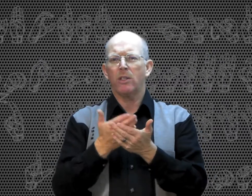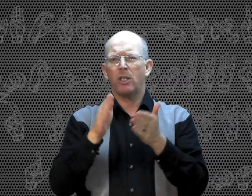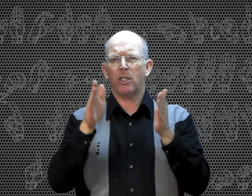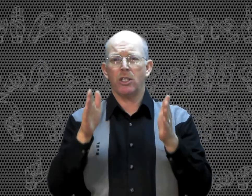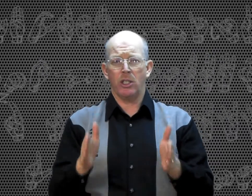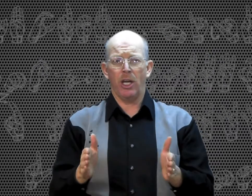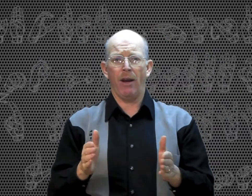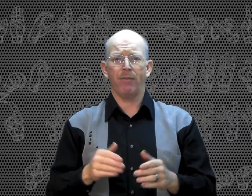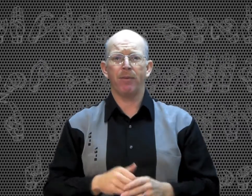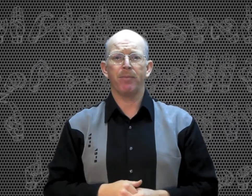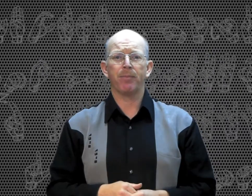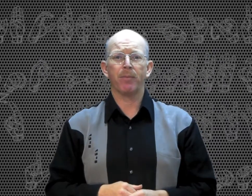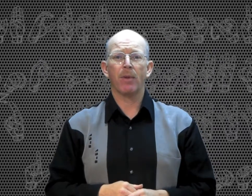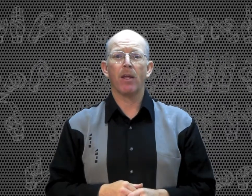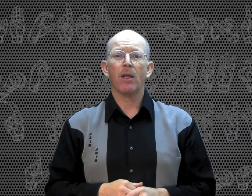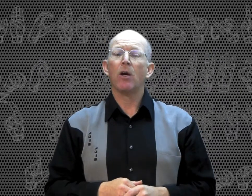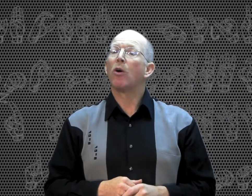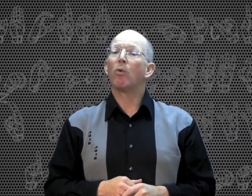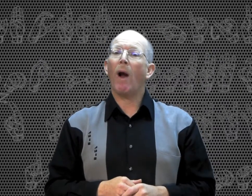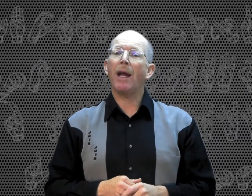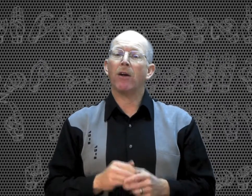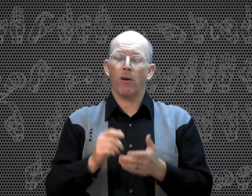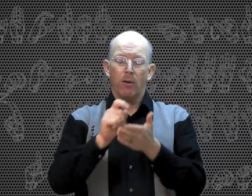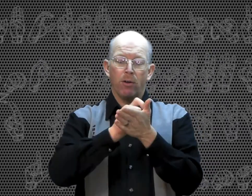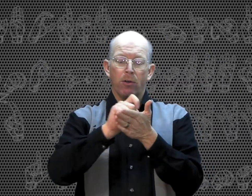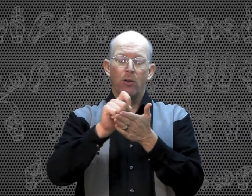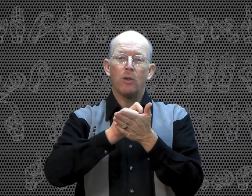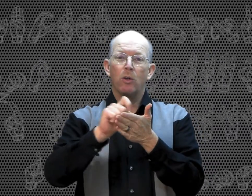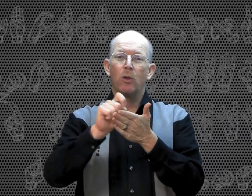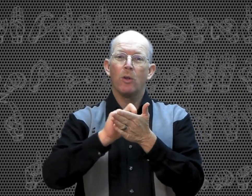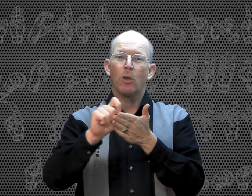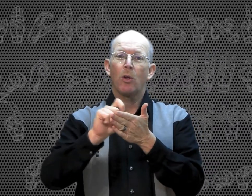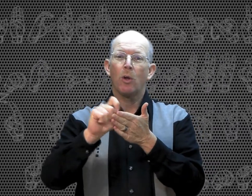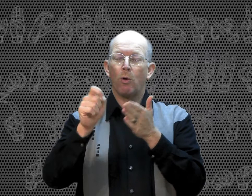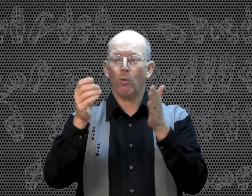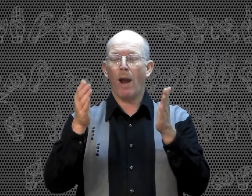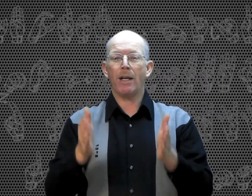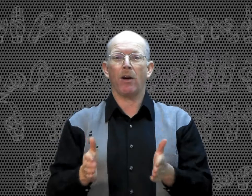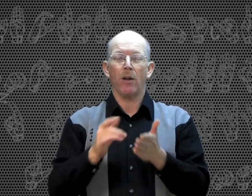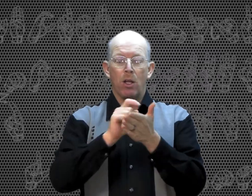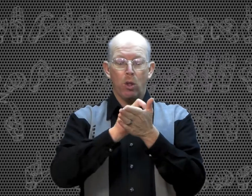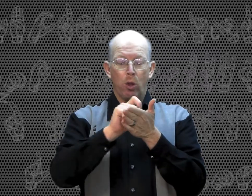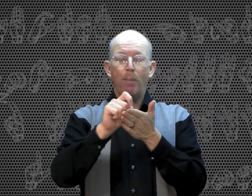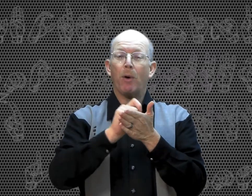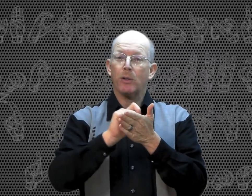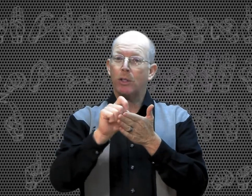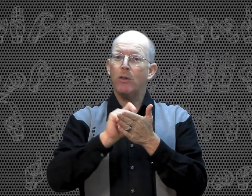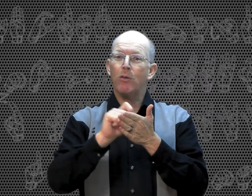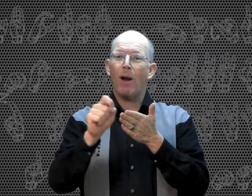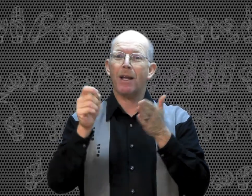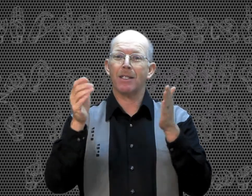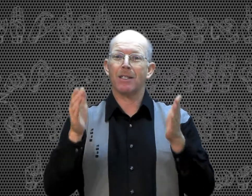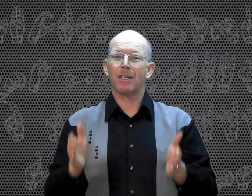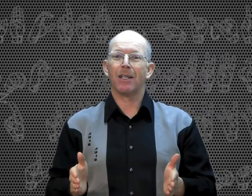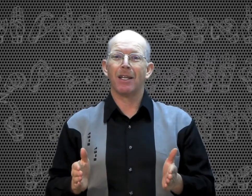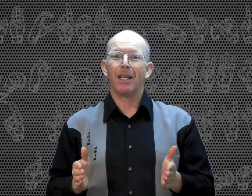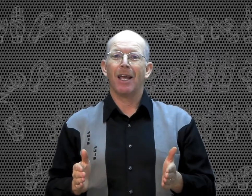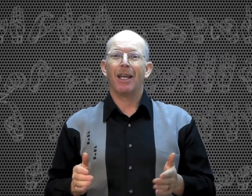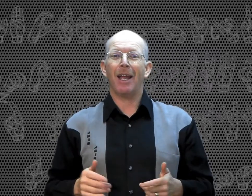Or, just CHEF. WRITER WRITER – The person who writes.